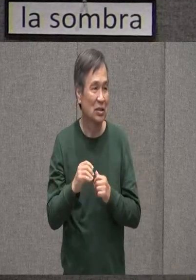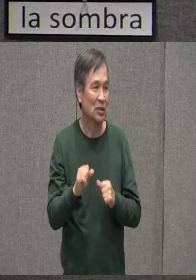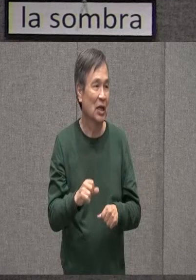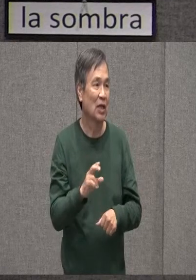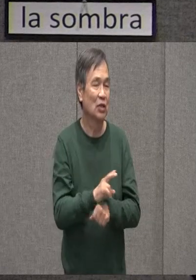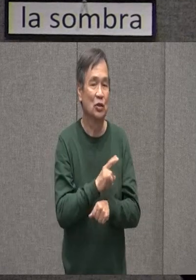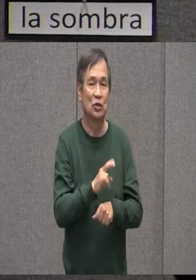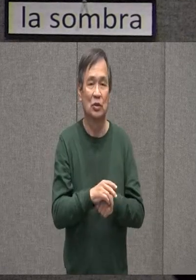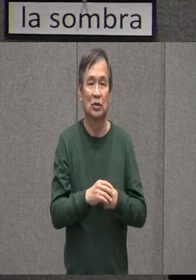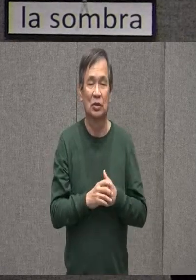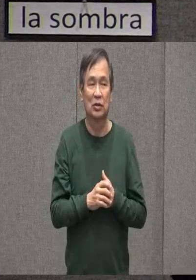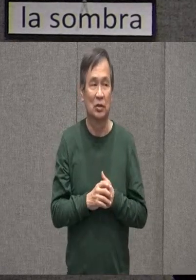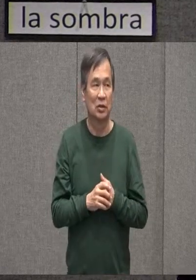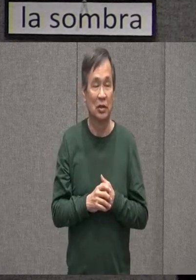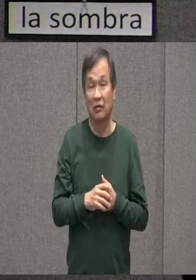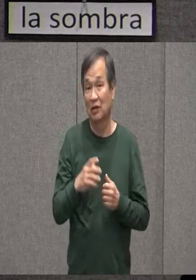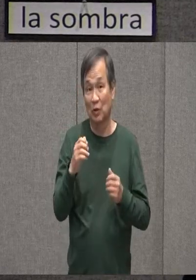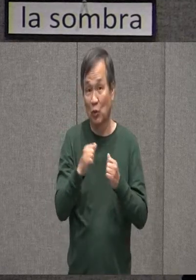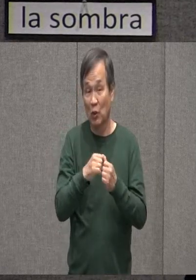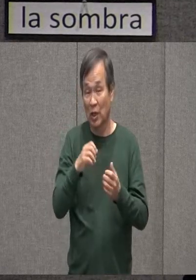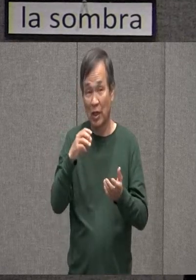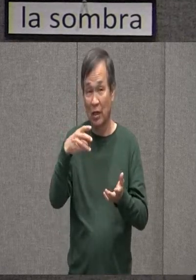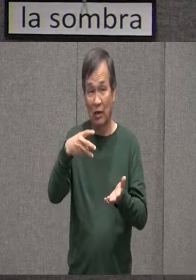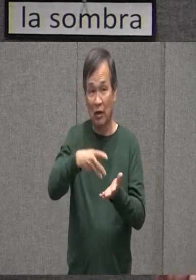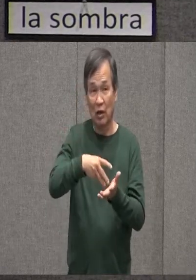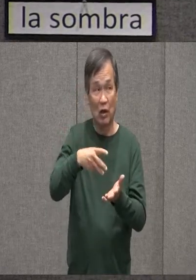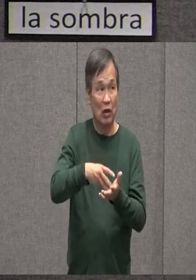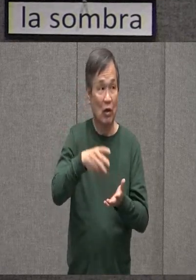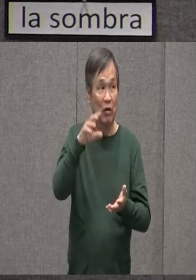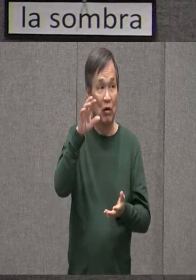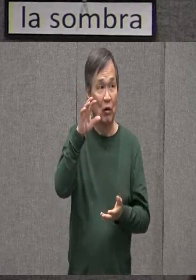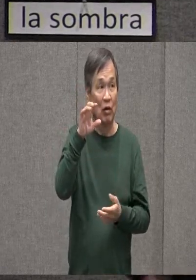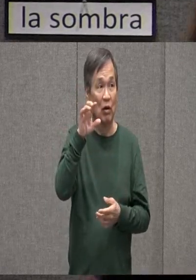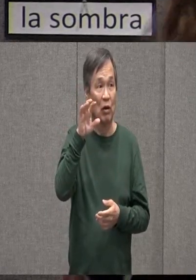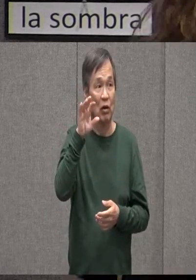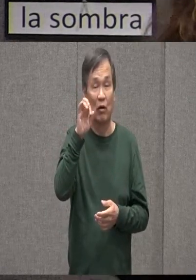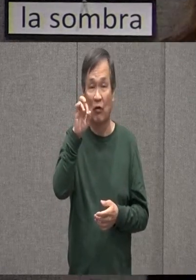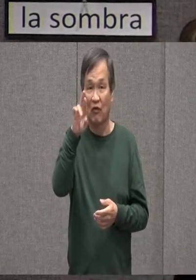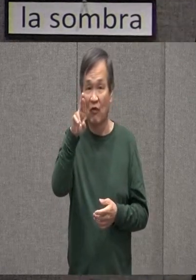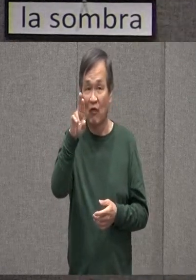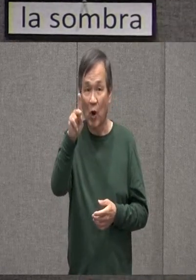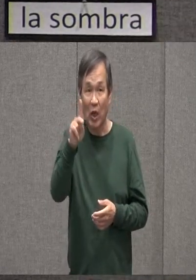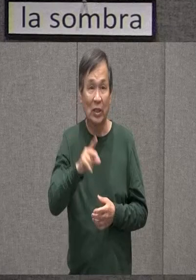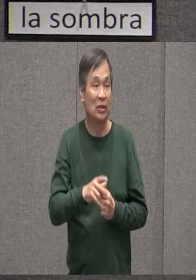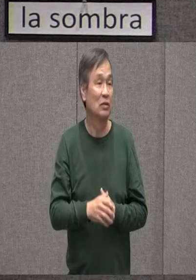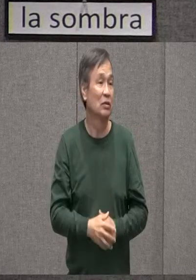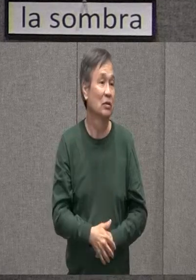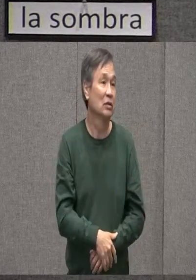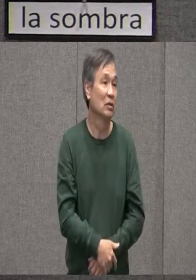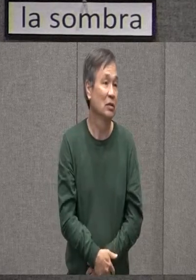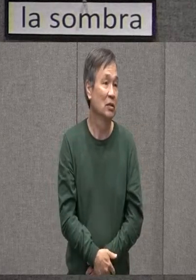I could even print with a fork if I wanted too. [Ms Potter] Like Forky? Yes, like Forky. So just to make some cool lines.